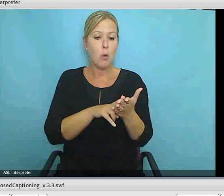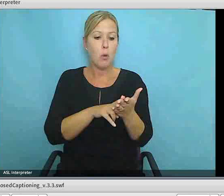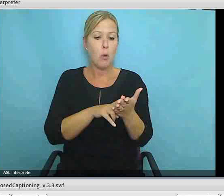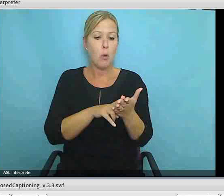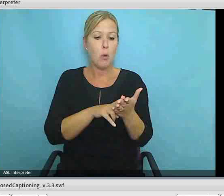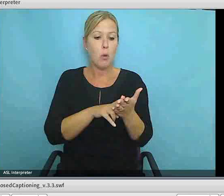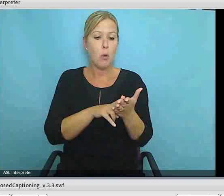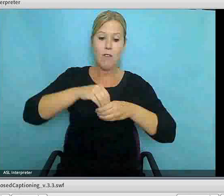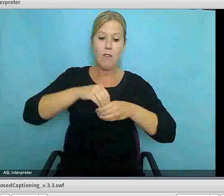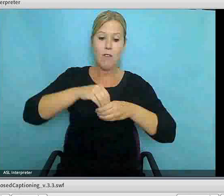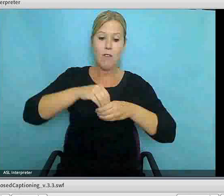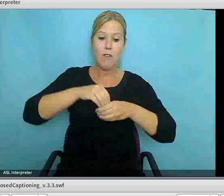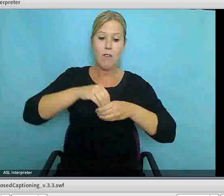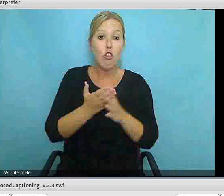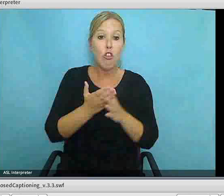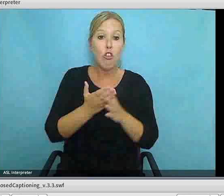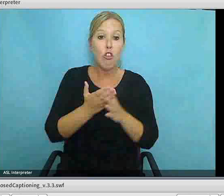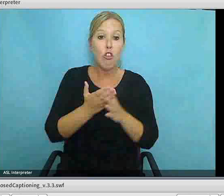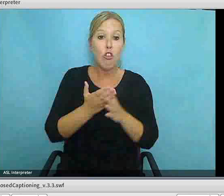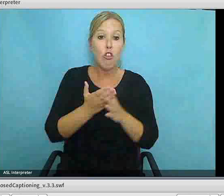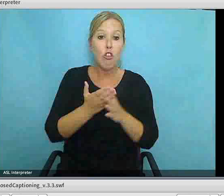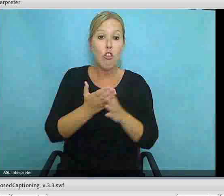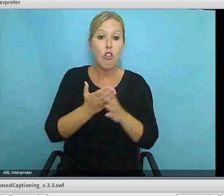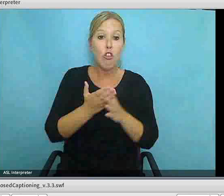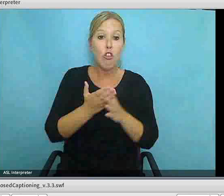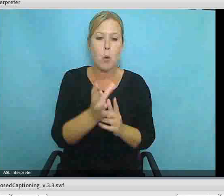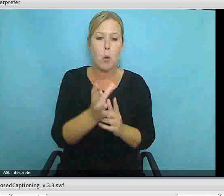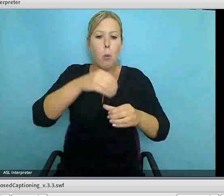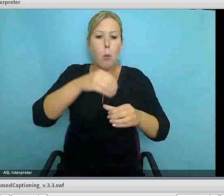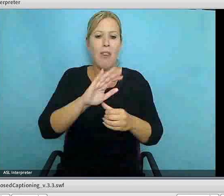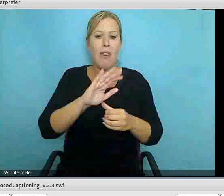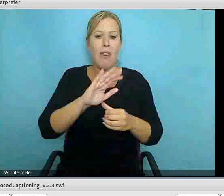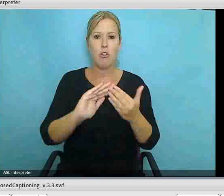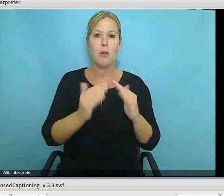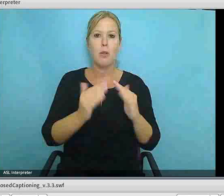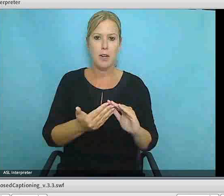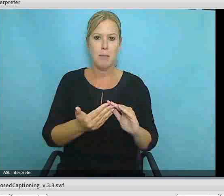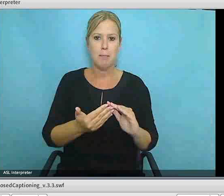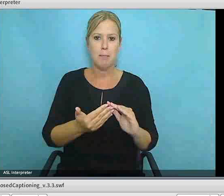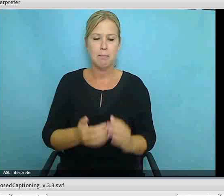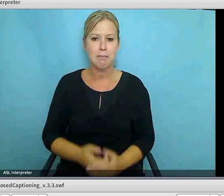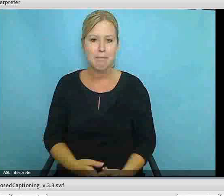Thank you, Robin.